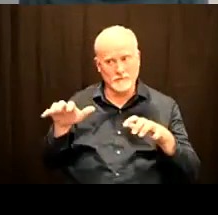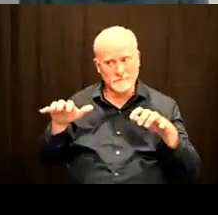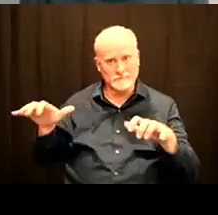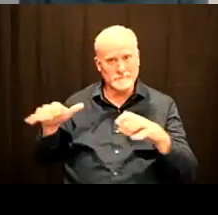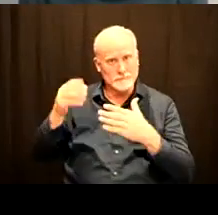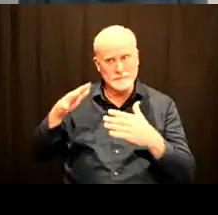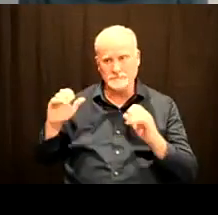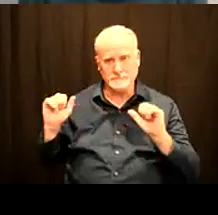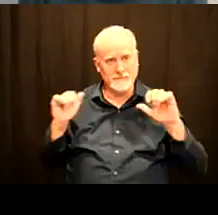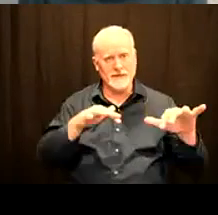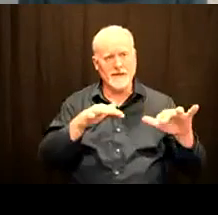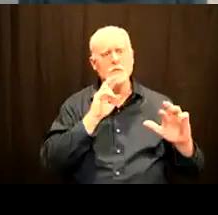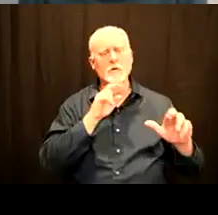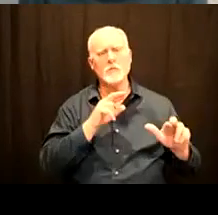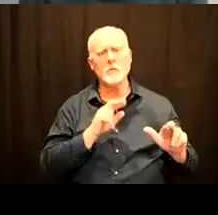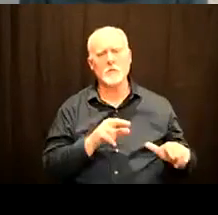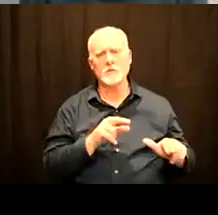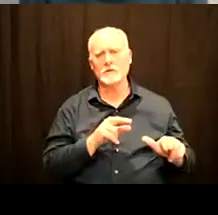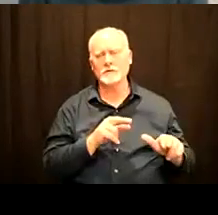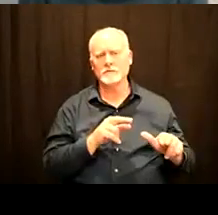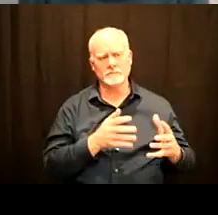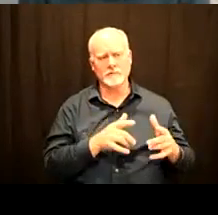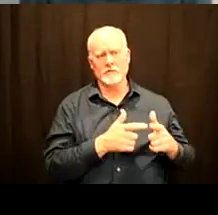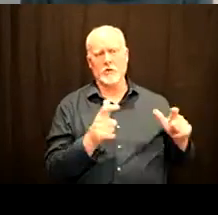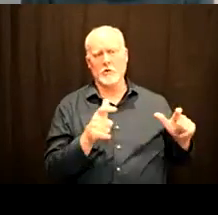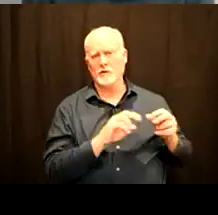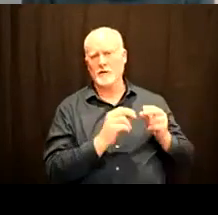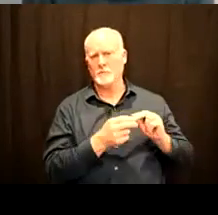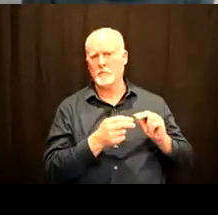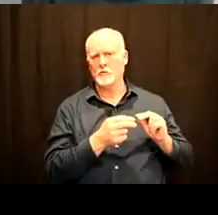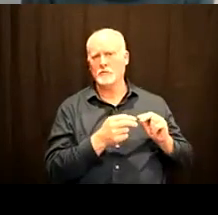numbers of cases in the first two or three weeks of classes one of the interesting things about